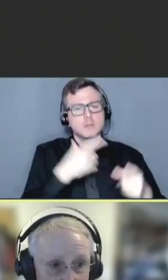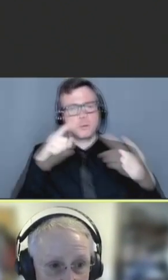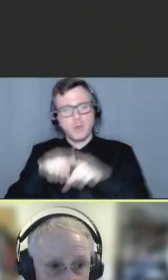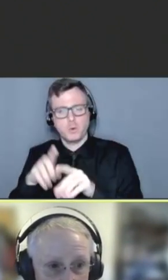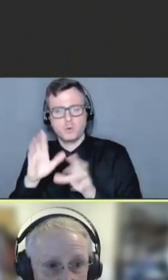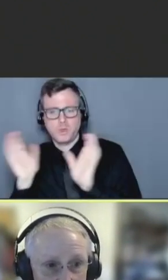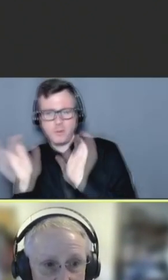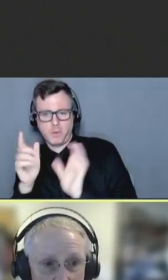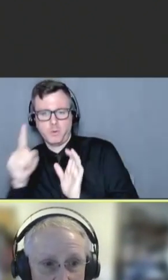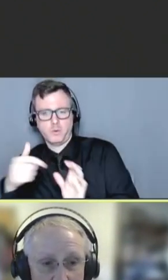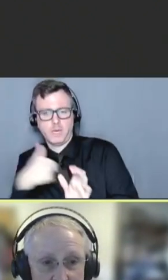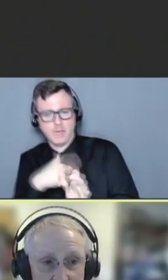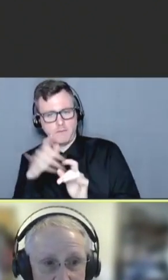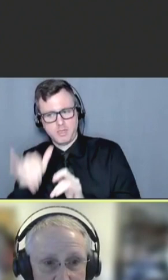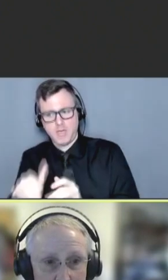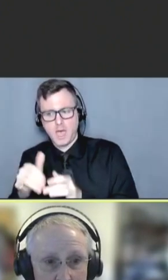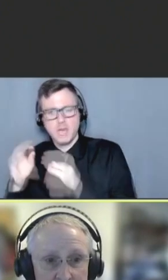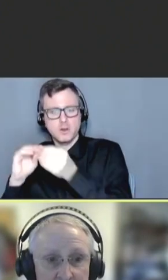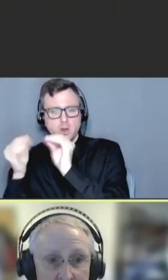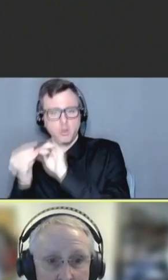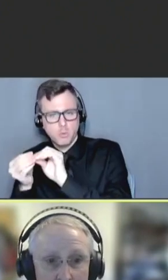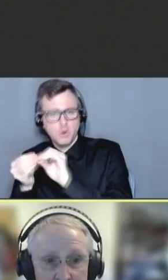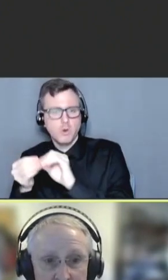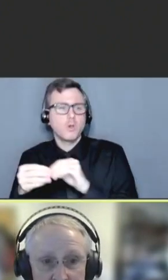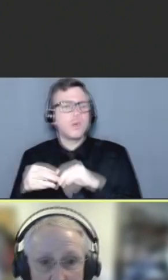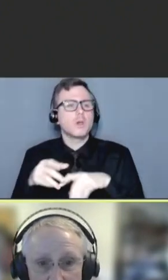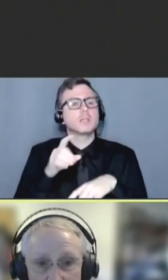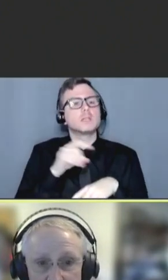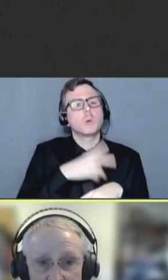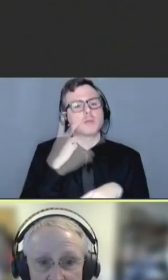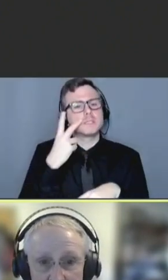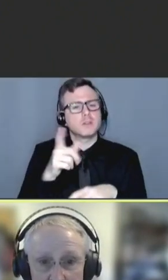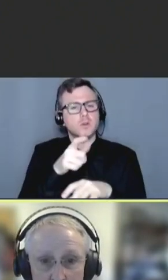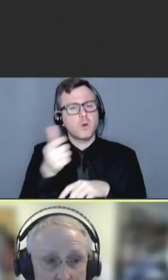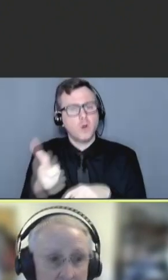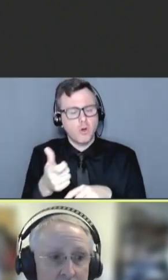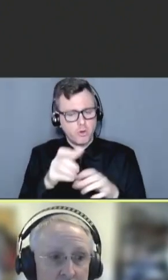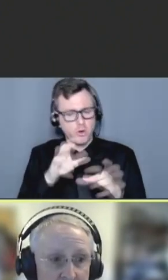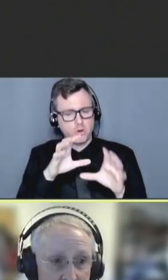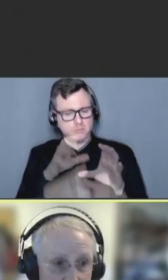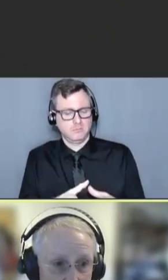They've looked at a small subset of charts and most confirmed cases had co-administration of